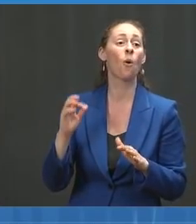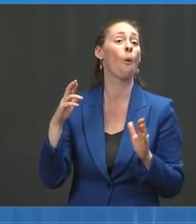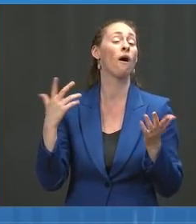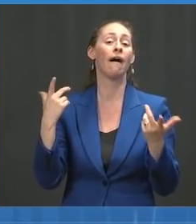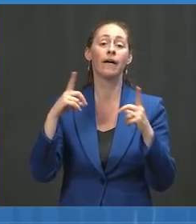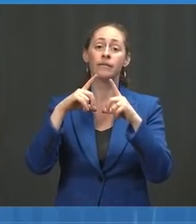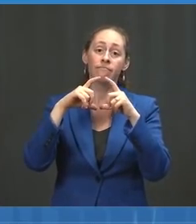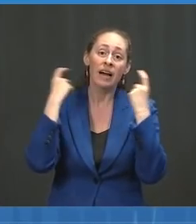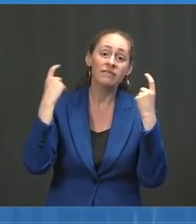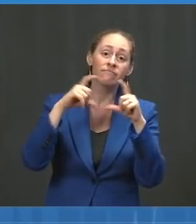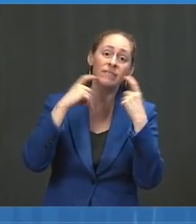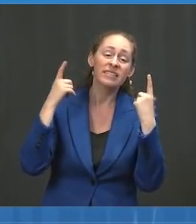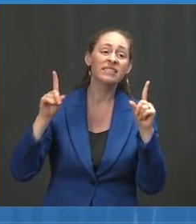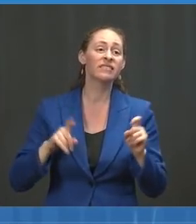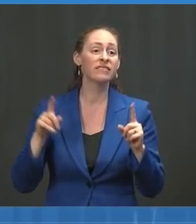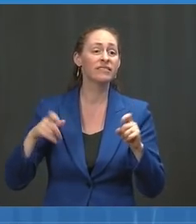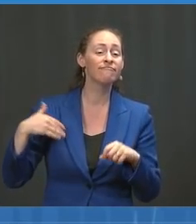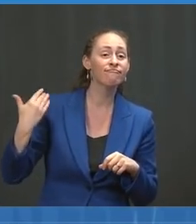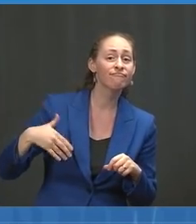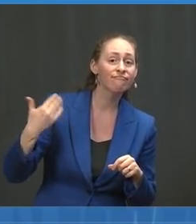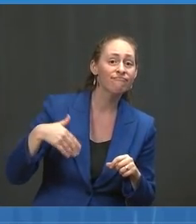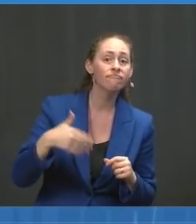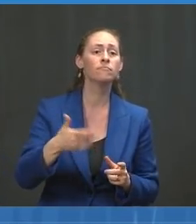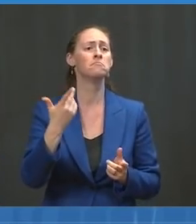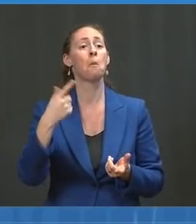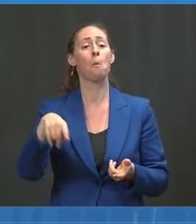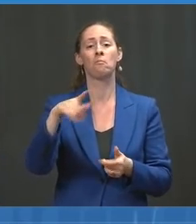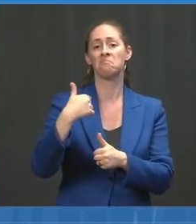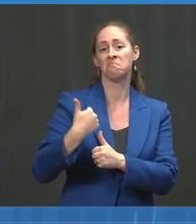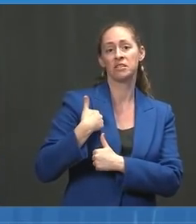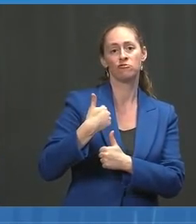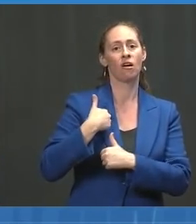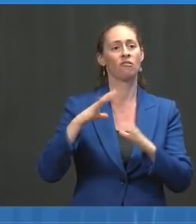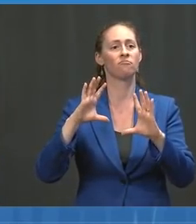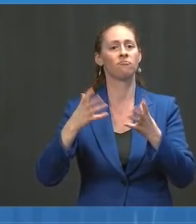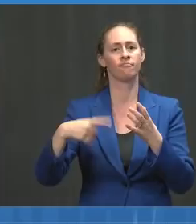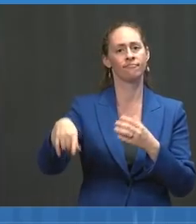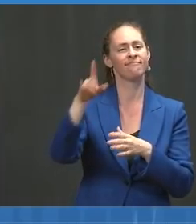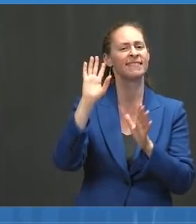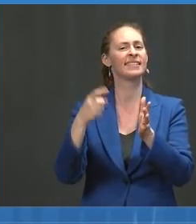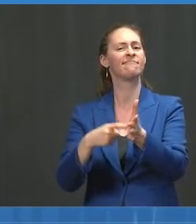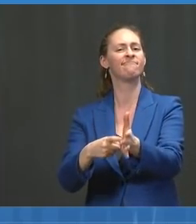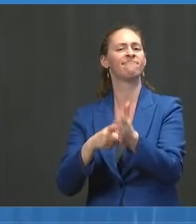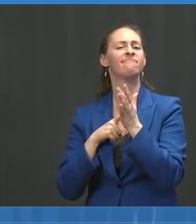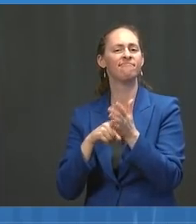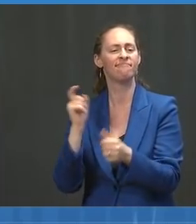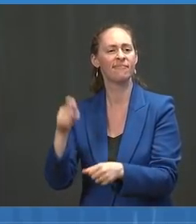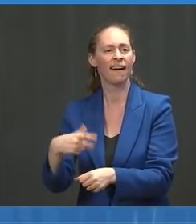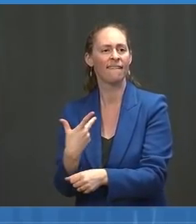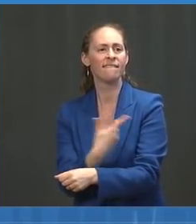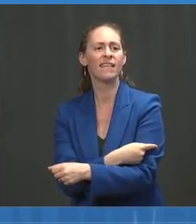second, the armed forces who require COVID-19 vaccinations now for all 2.1 million troops